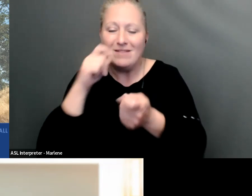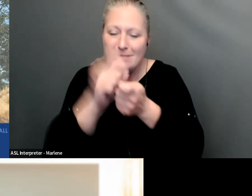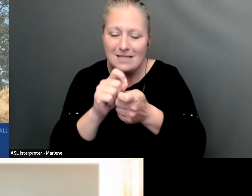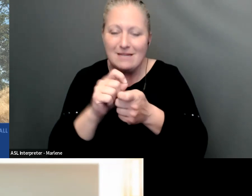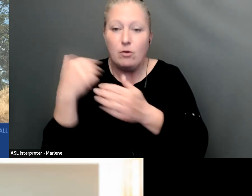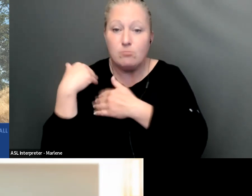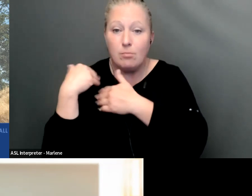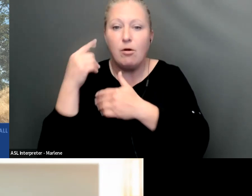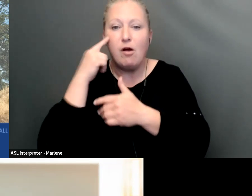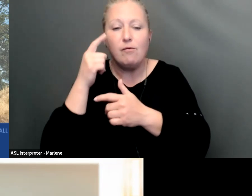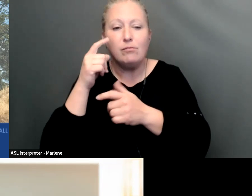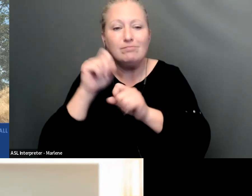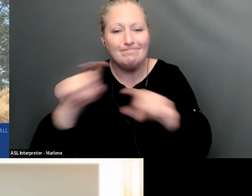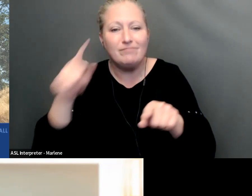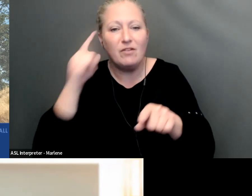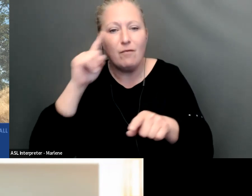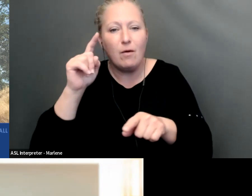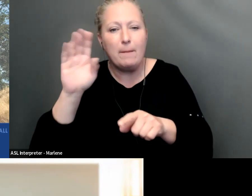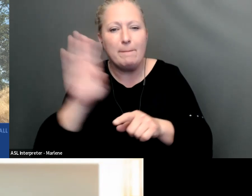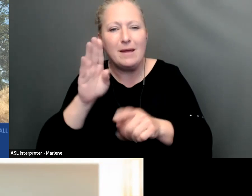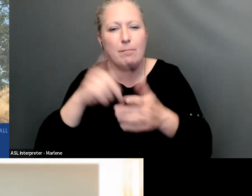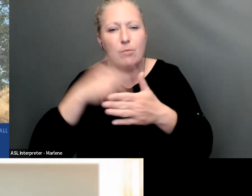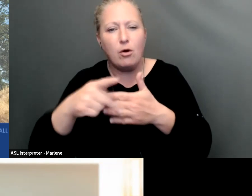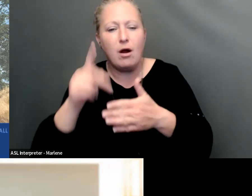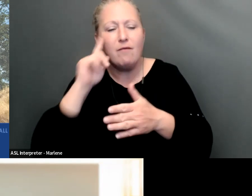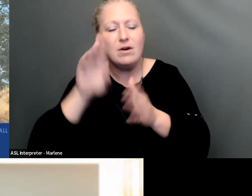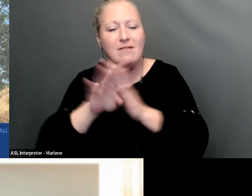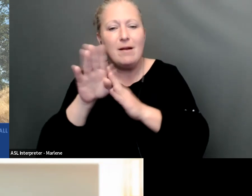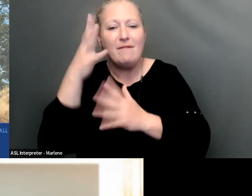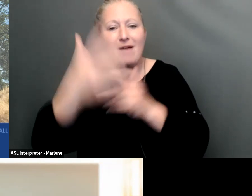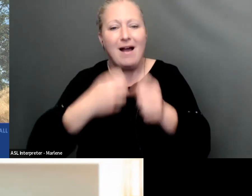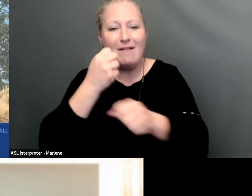the administering entity for the BEAD program to develop the Five-year Action Plan and like